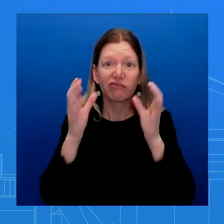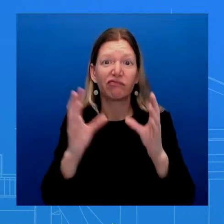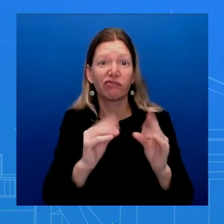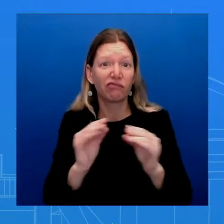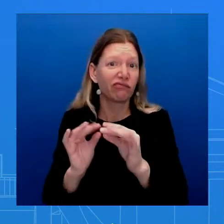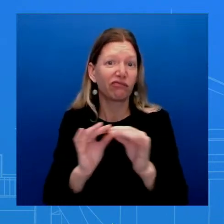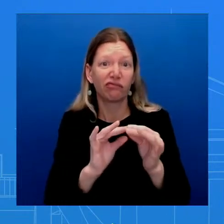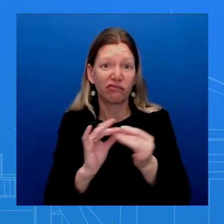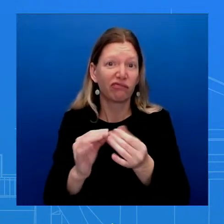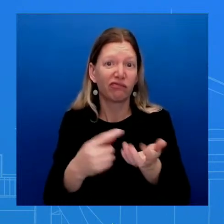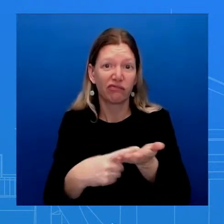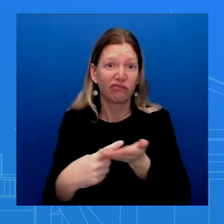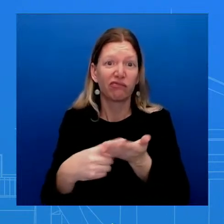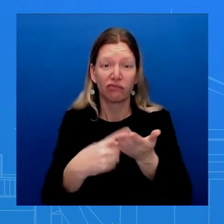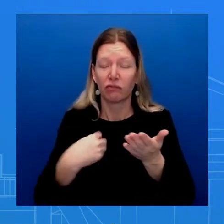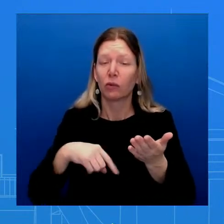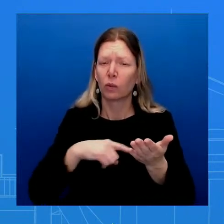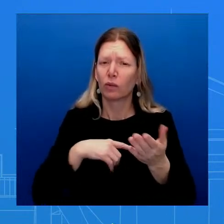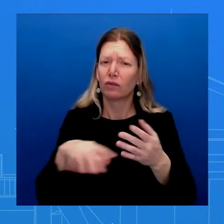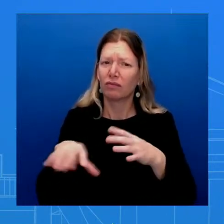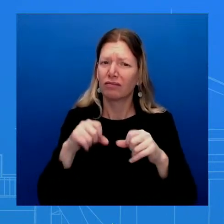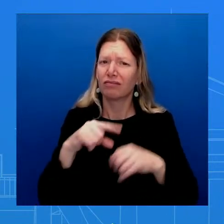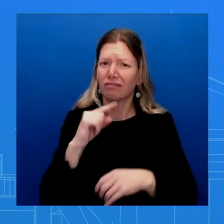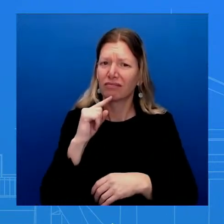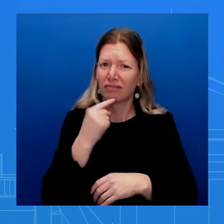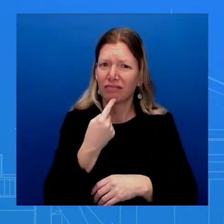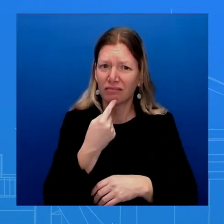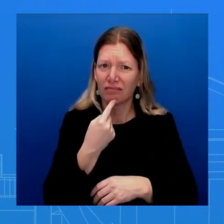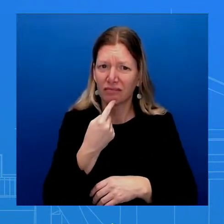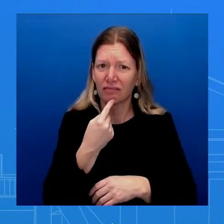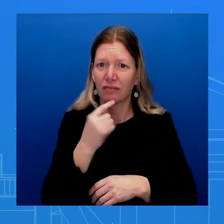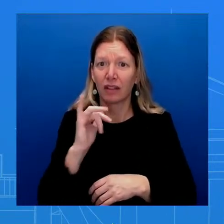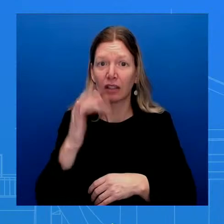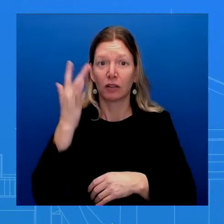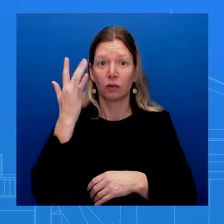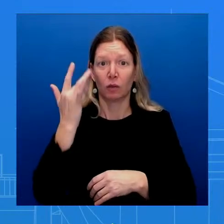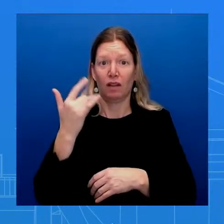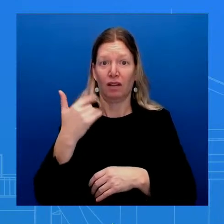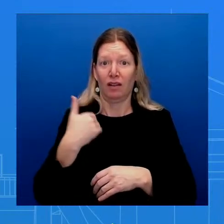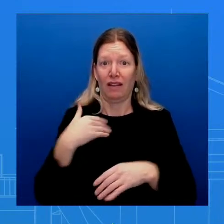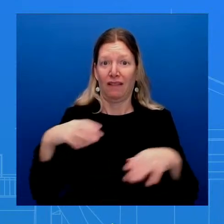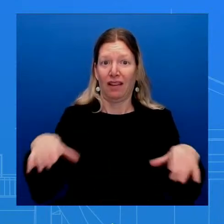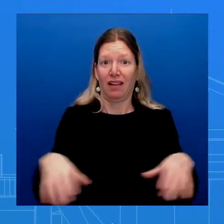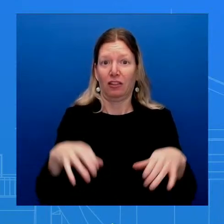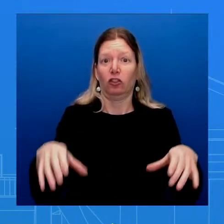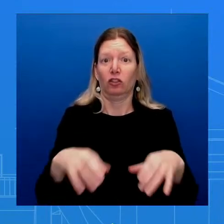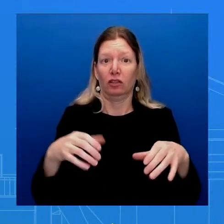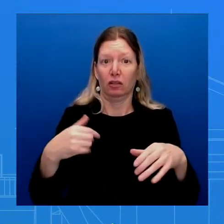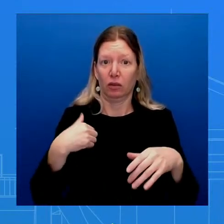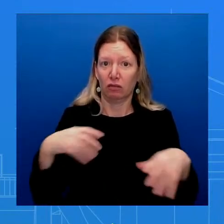That's why we've taken the actions that we've had throughout the past almost three years in this administration. That's why we're going to continue to be vocal